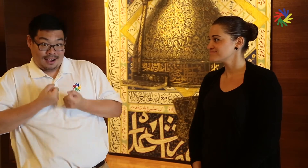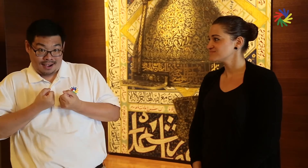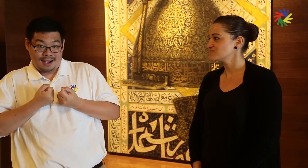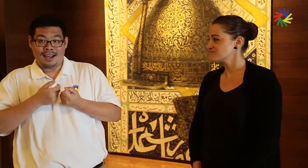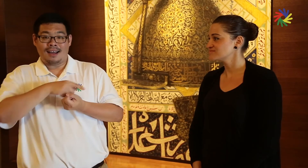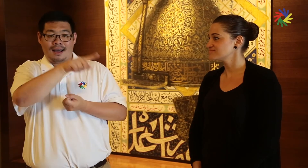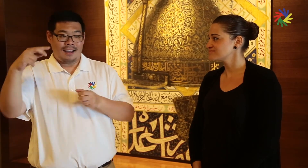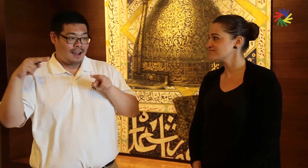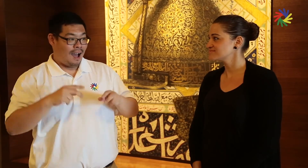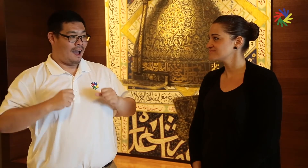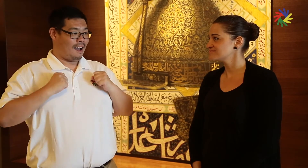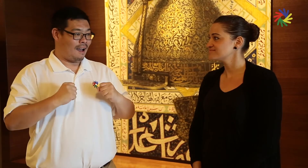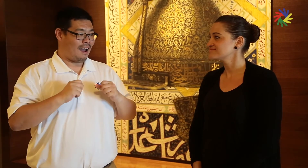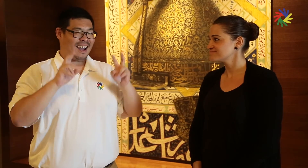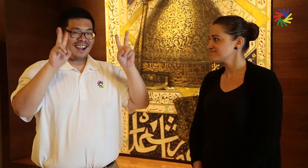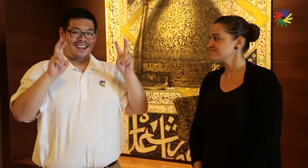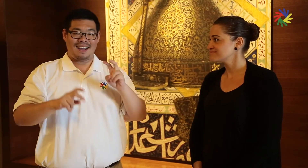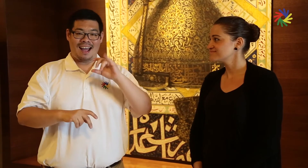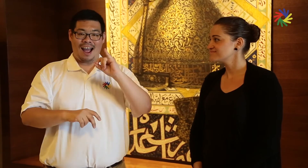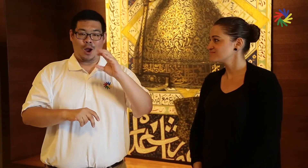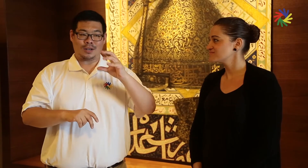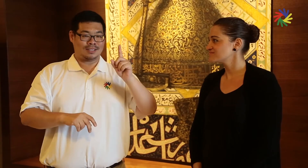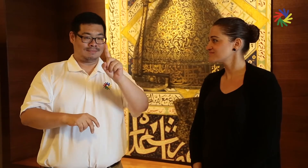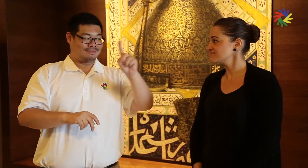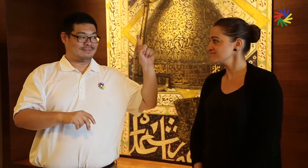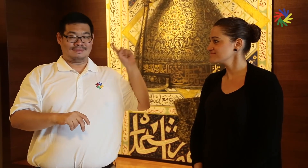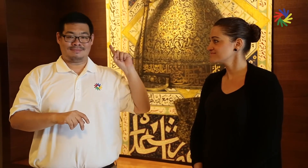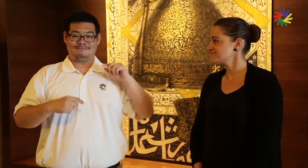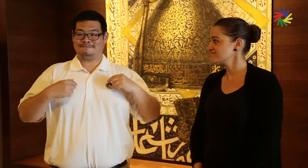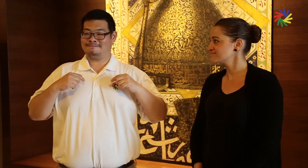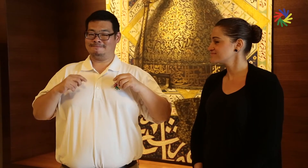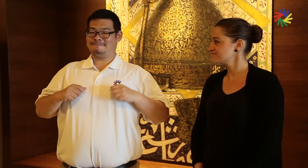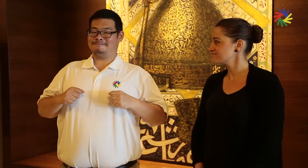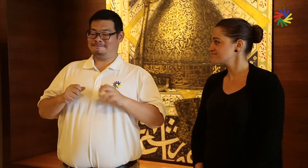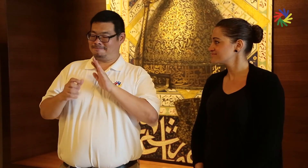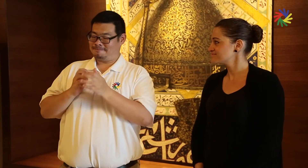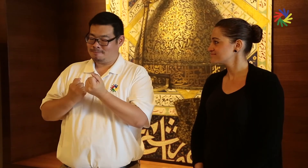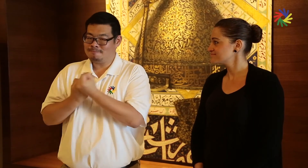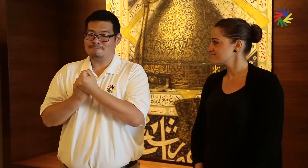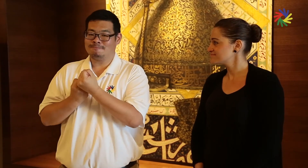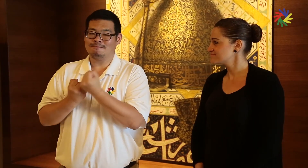Games. Hope we can reap benefits from that.